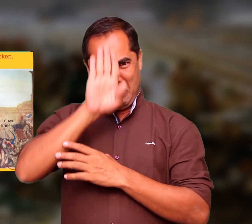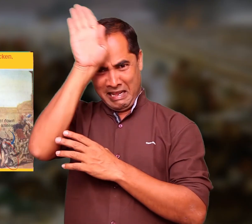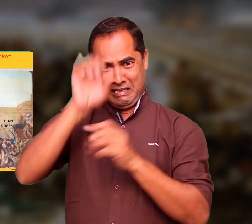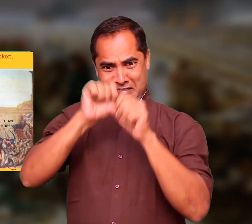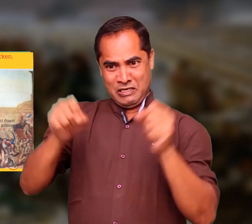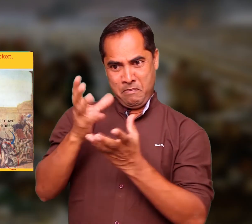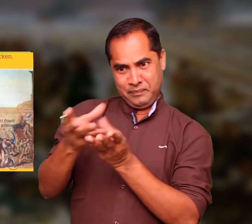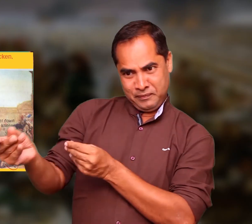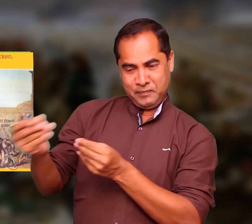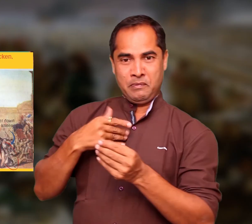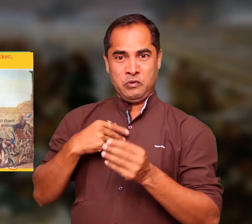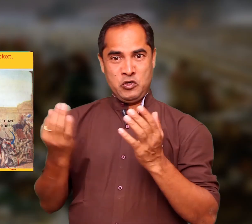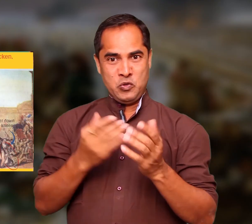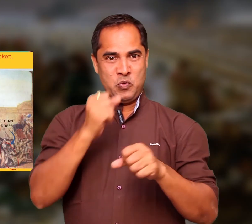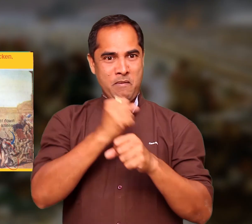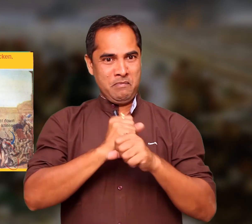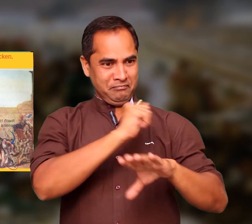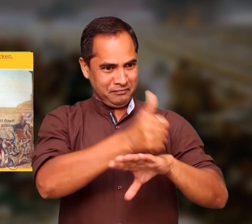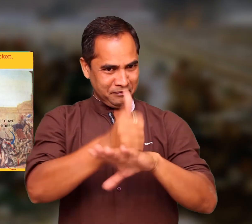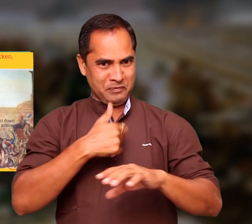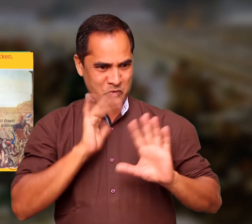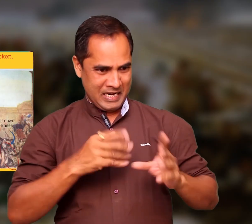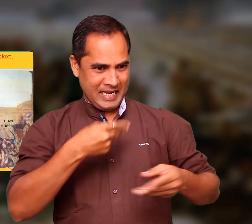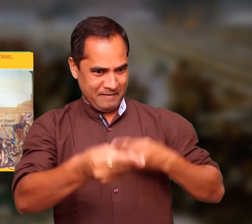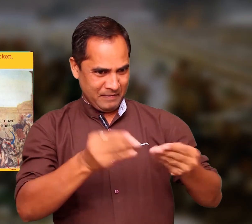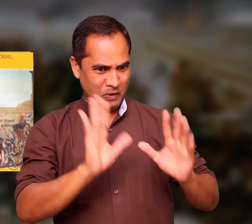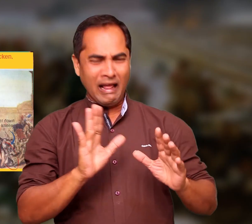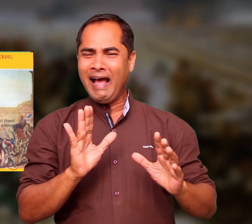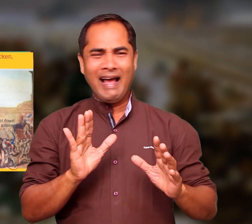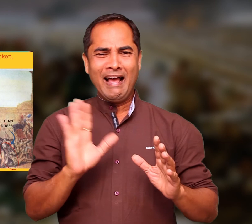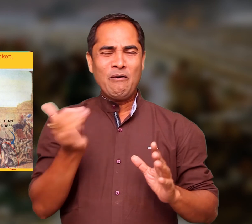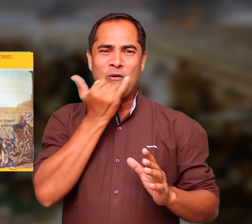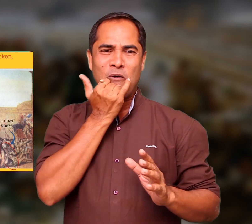were removing monarchy and providing freedom, but that is wrong and that is